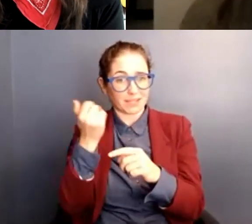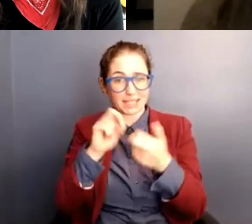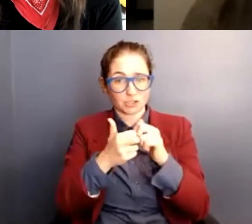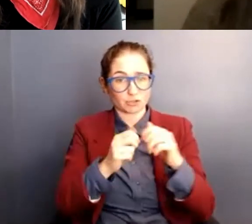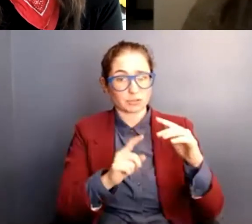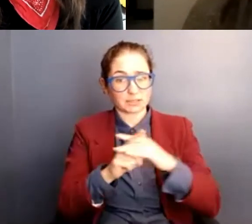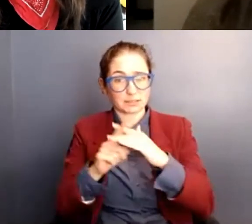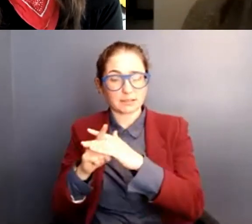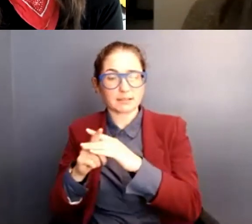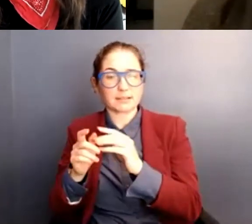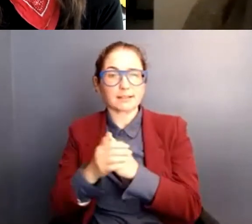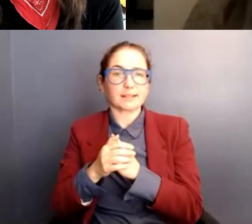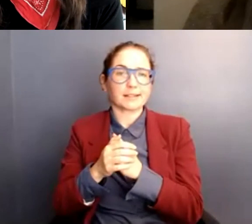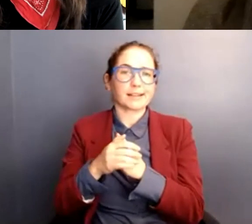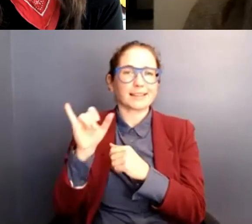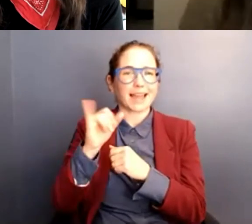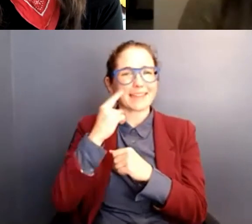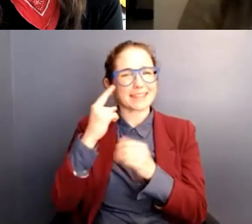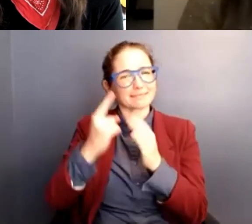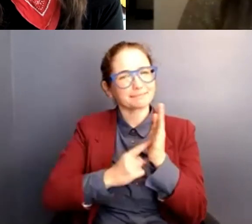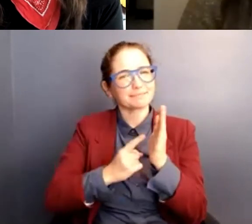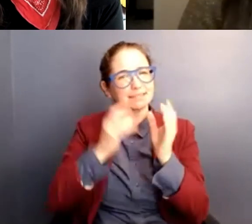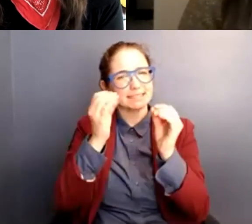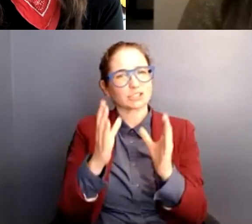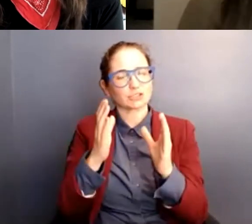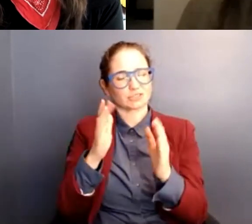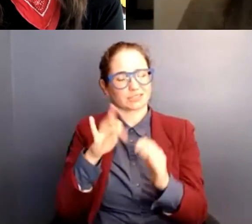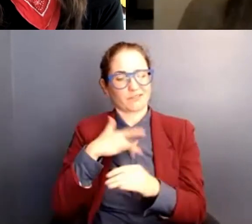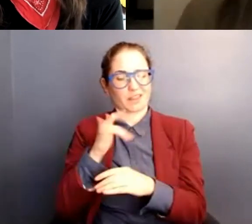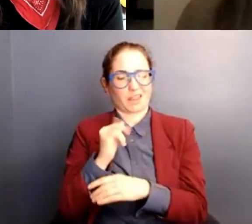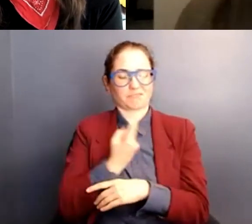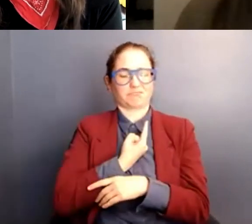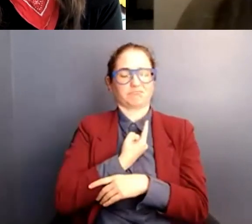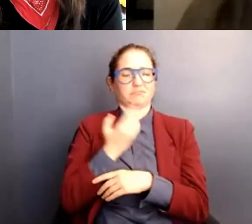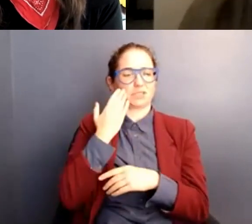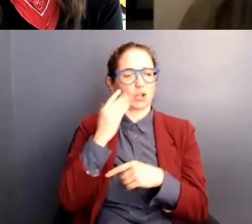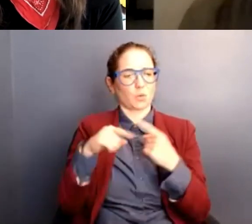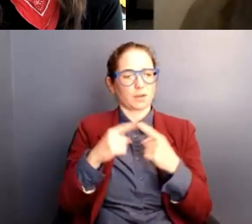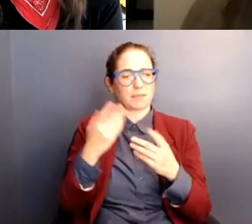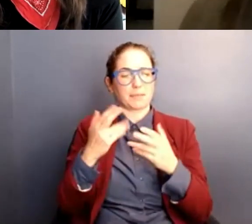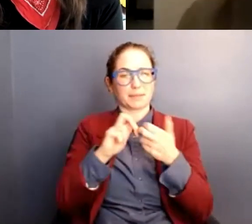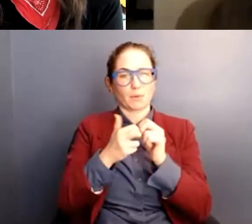Because sometimes I think teachers feel kind of alone when they -- there might be some issues with the students much so trying to